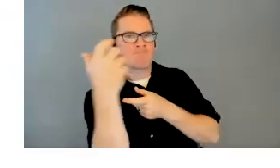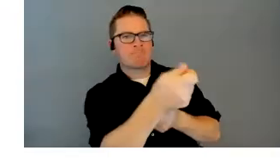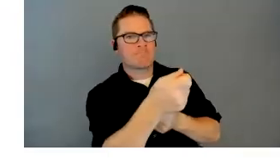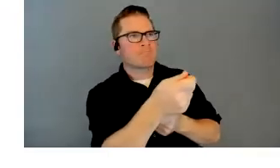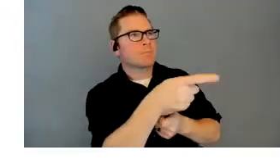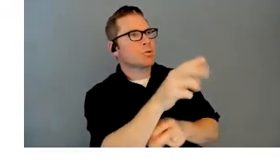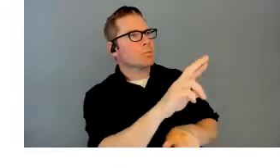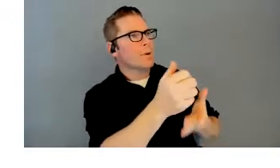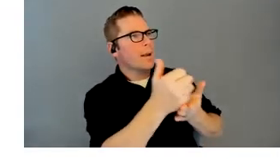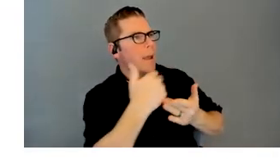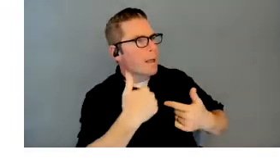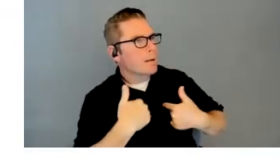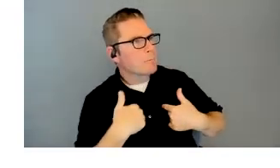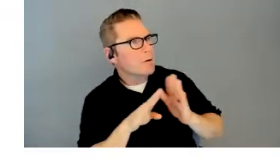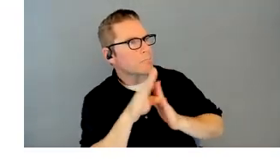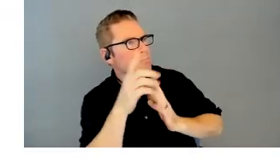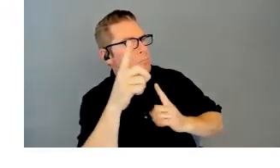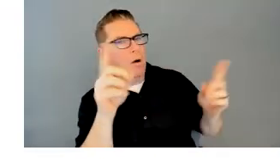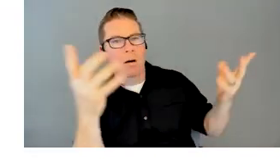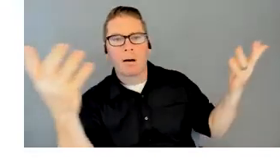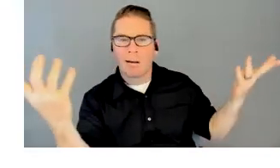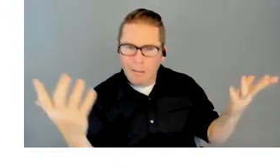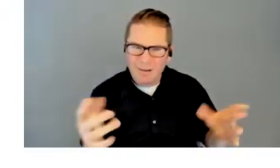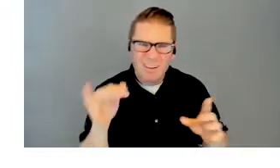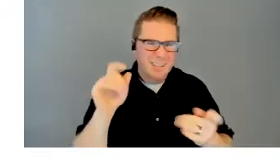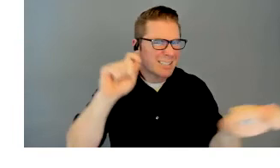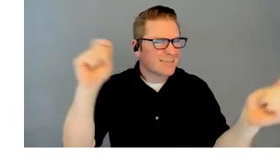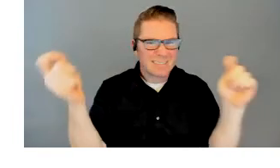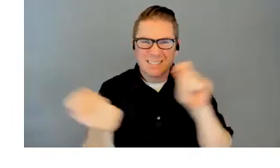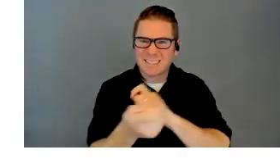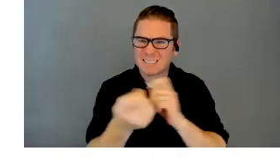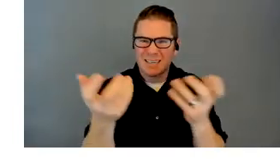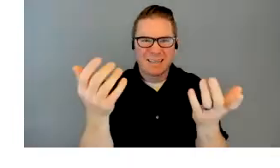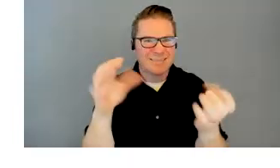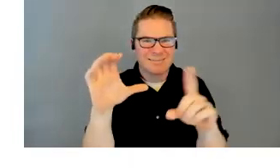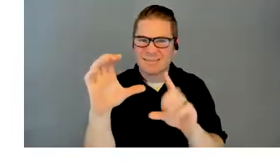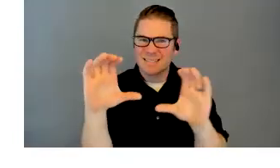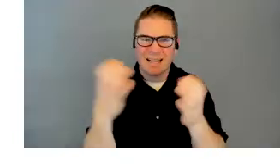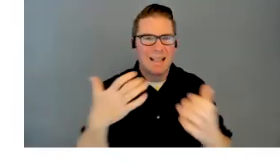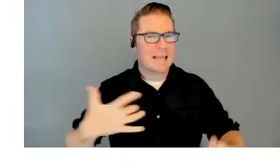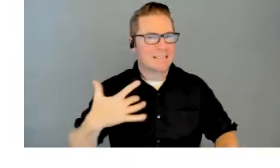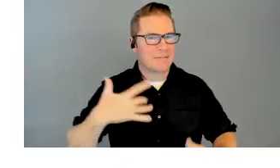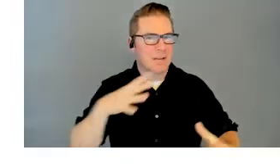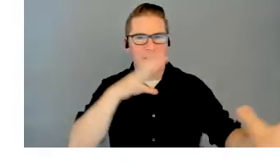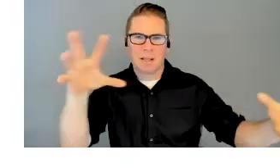I think it just totally changes the dynamics of the class. So let's go to the next slide.